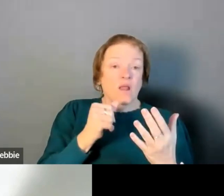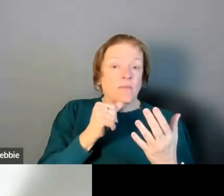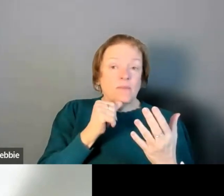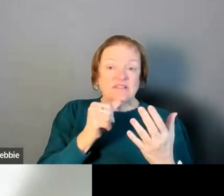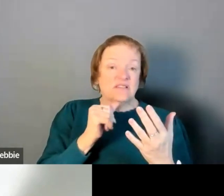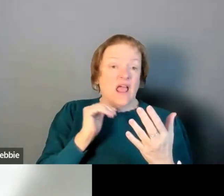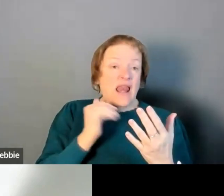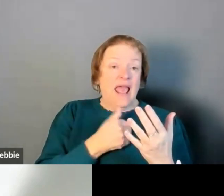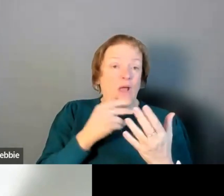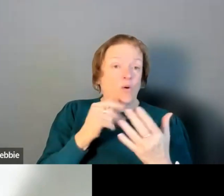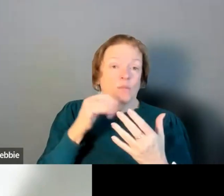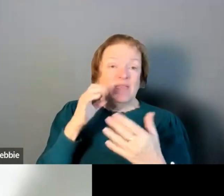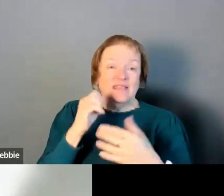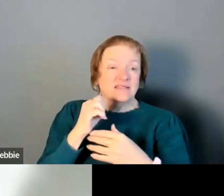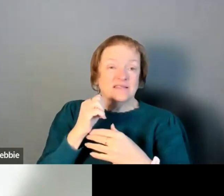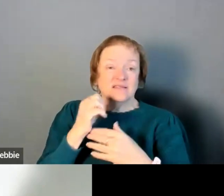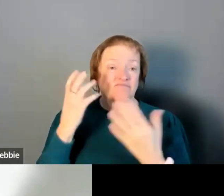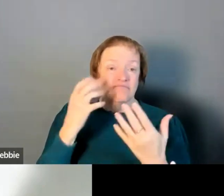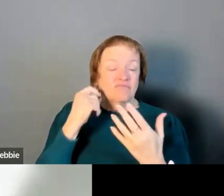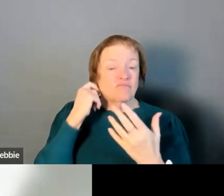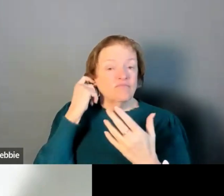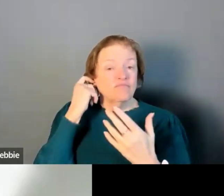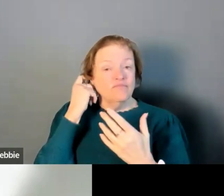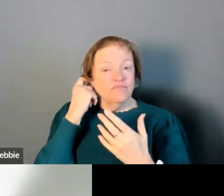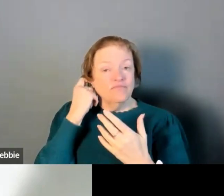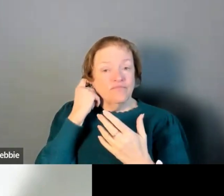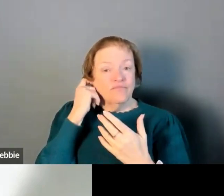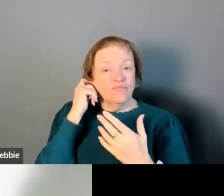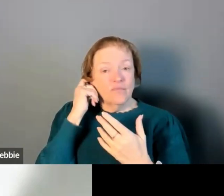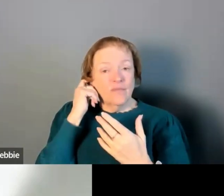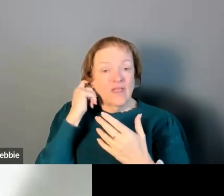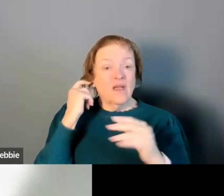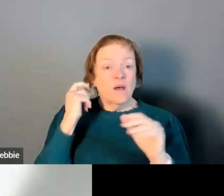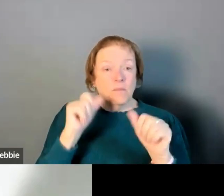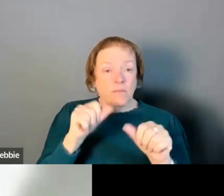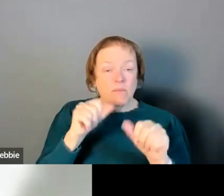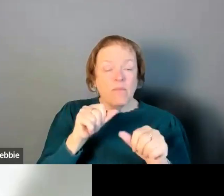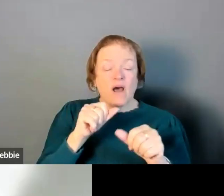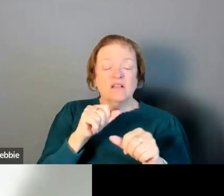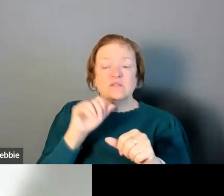It's, you know, it's possibly the child's amplification.